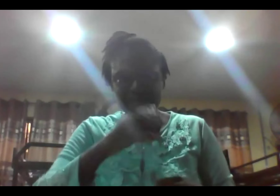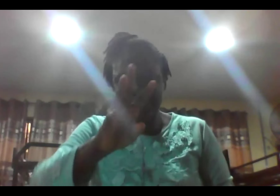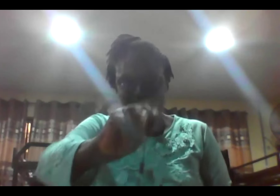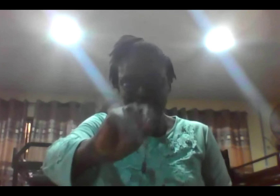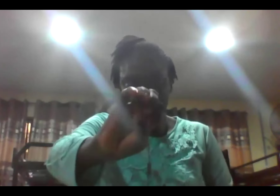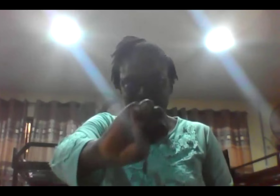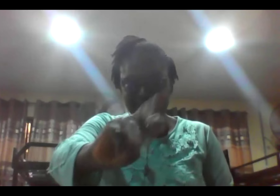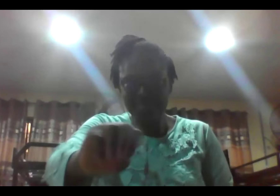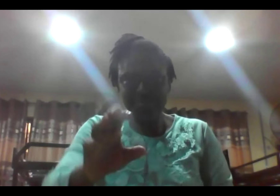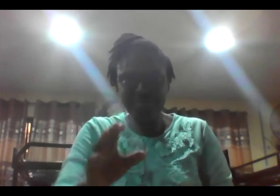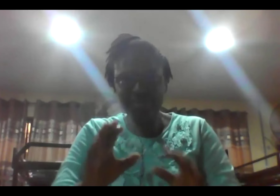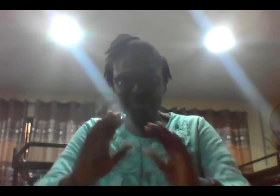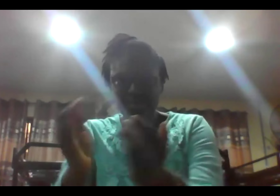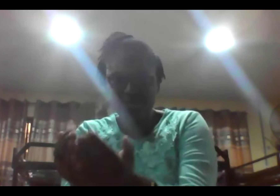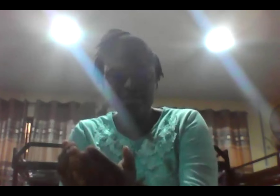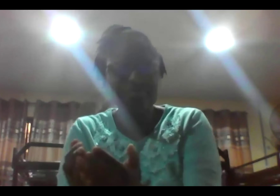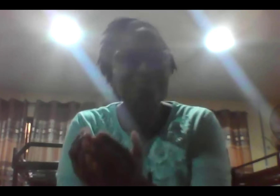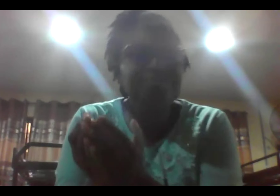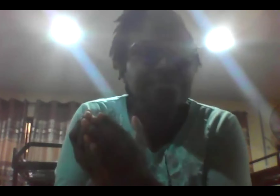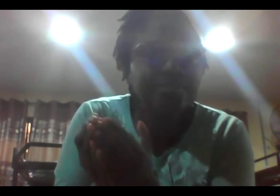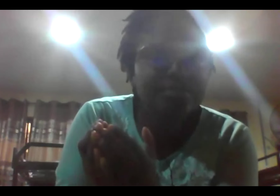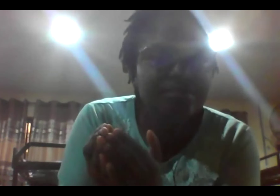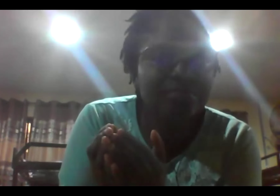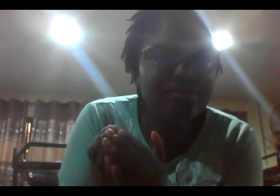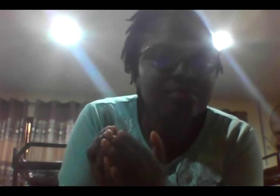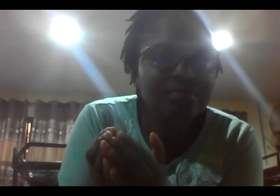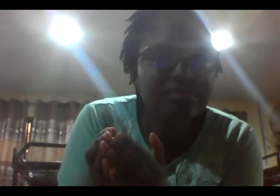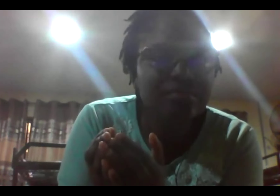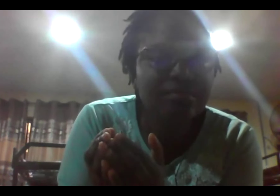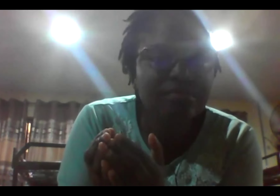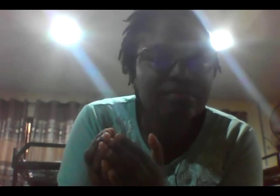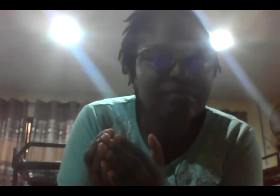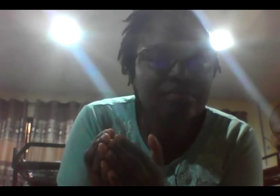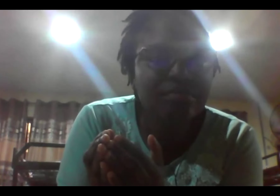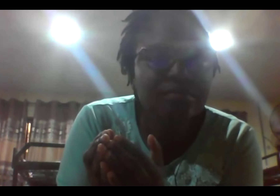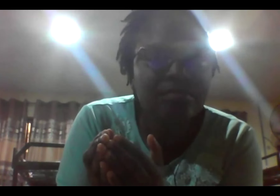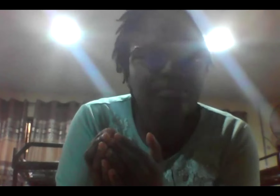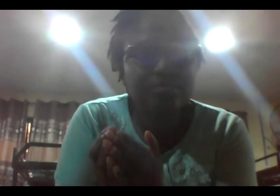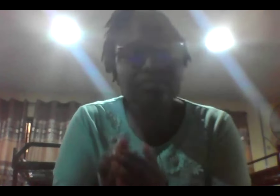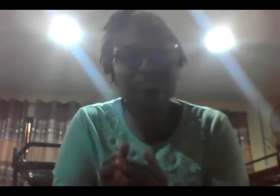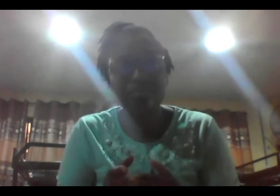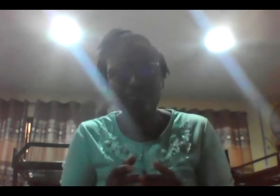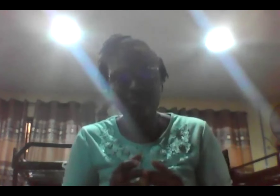So, for example, like the person that is a techno key. Okay, some features. The techno, Km, 5